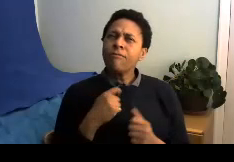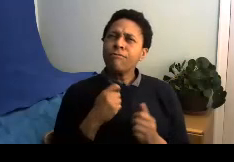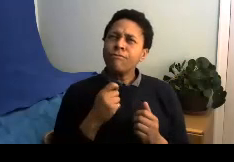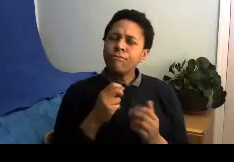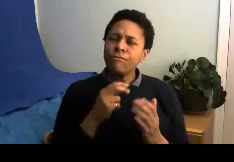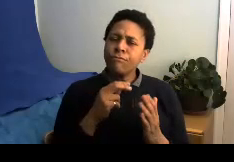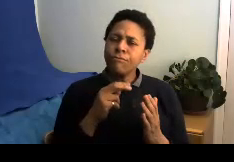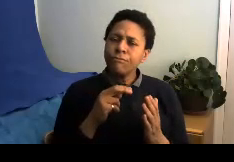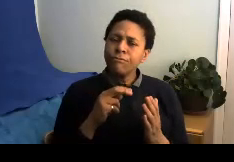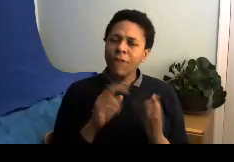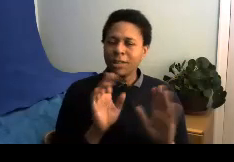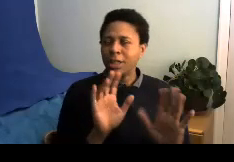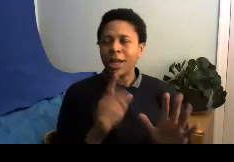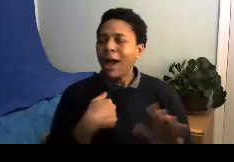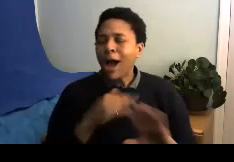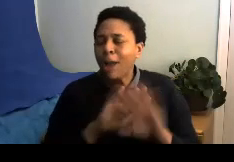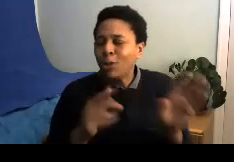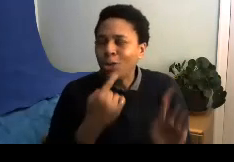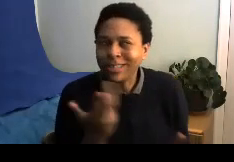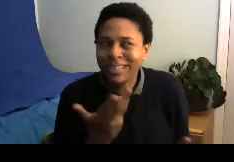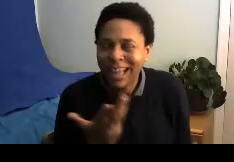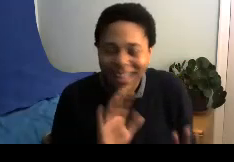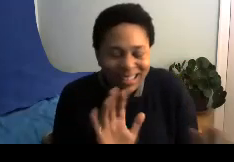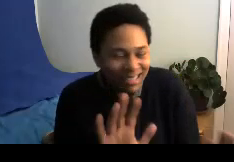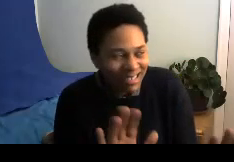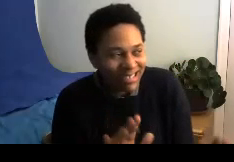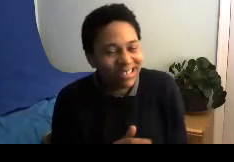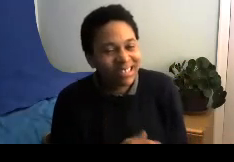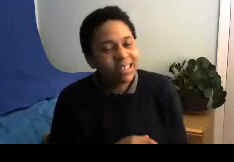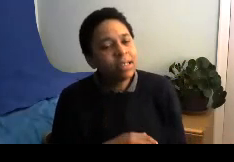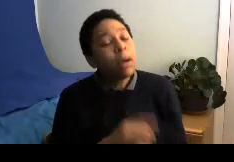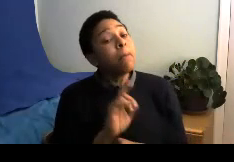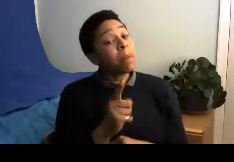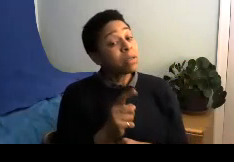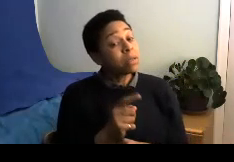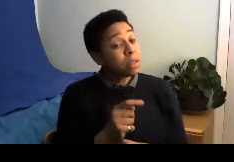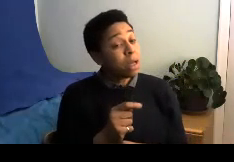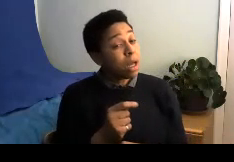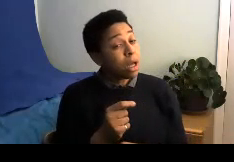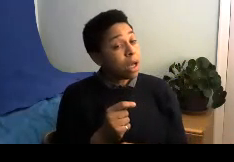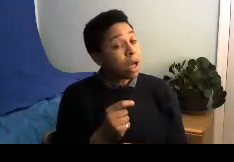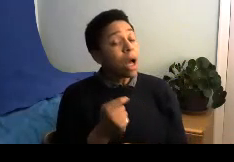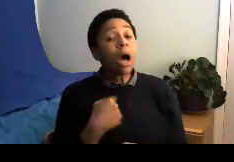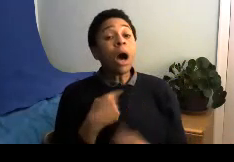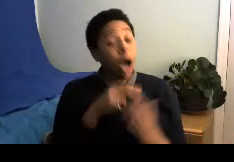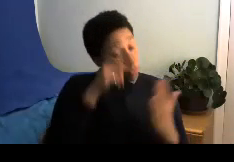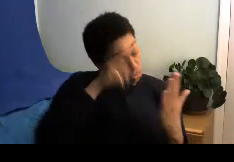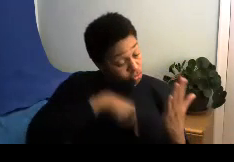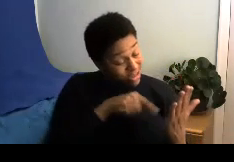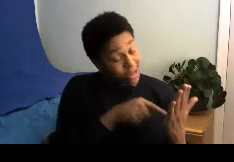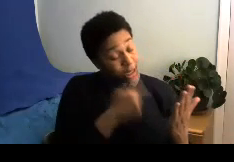actually just in case, people haven't read it. But like, I just got to just had to put it down because I was like, whoa.